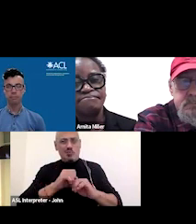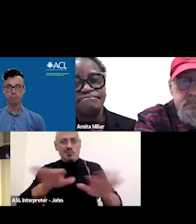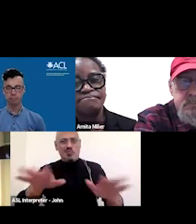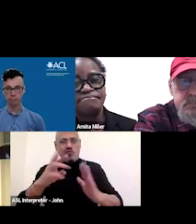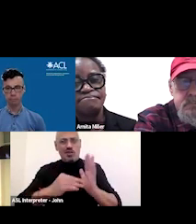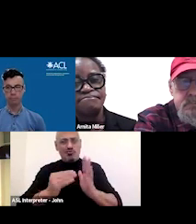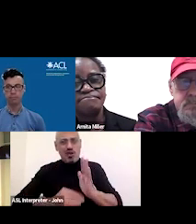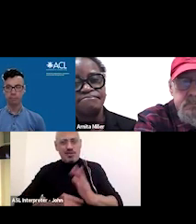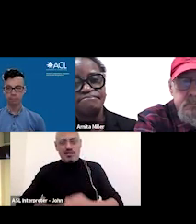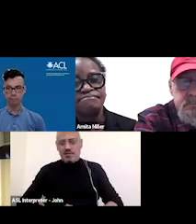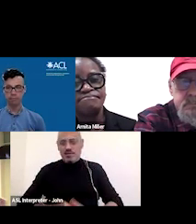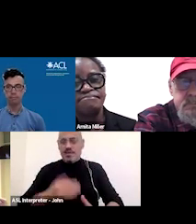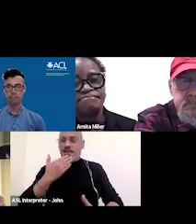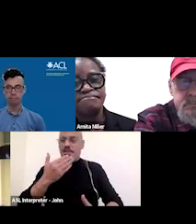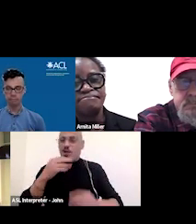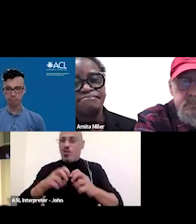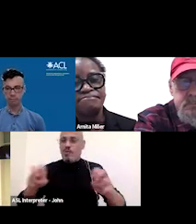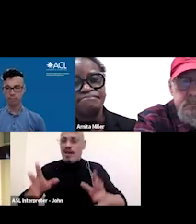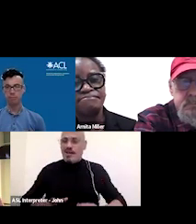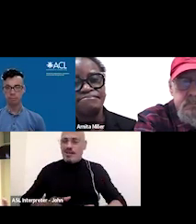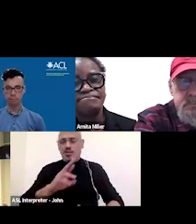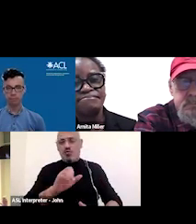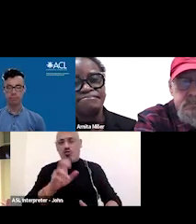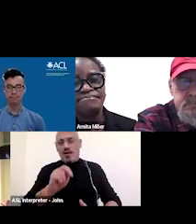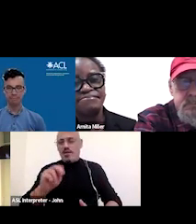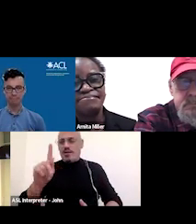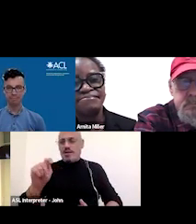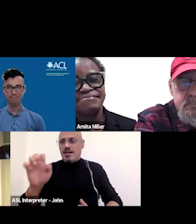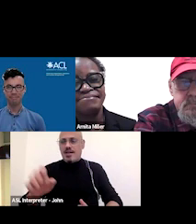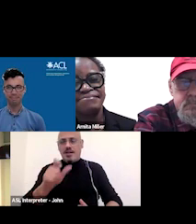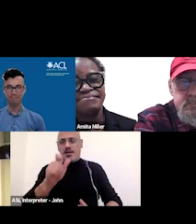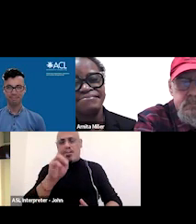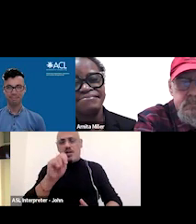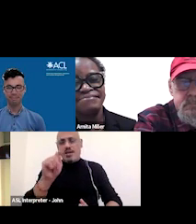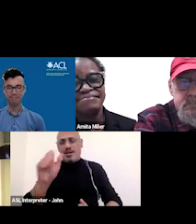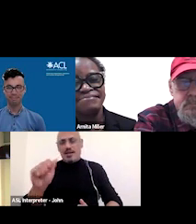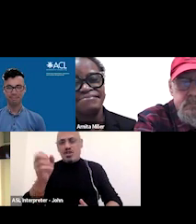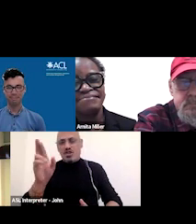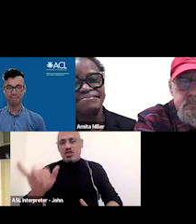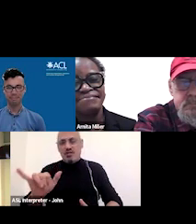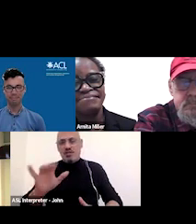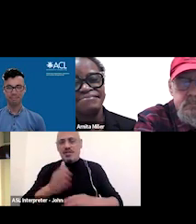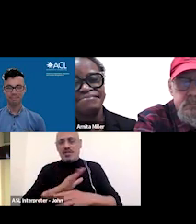And, again, I just wanna thank the panelists, Ryan, Kate, Arnita, and Jerry, you know, for sharing your expertise with us,